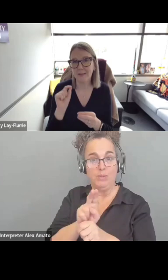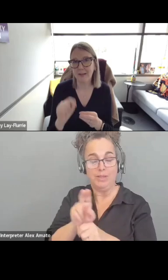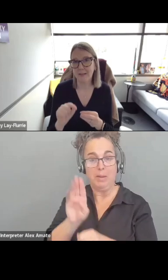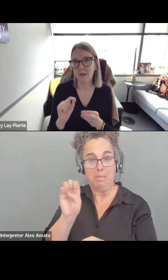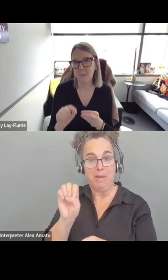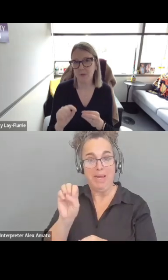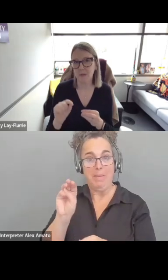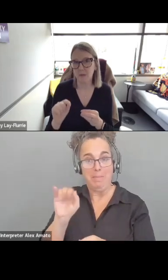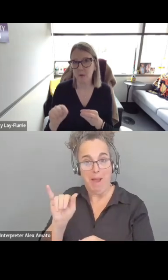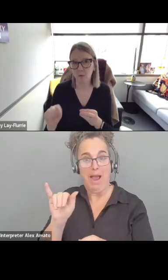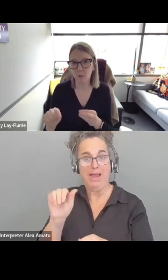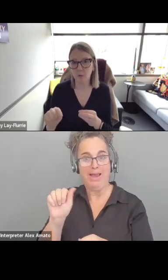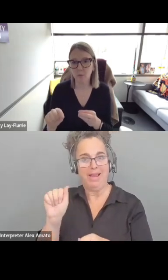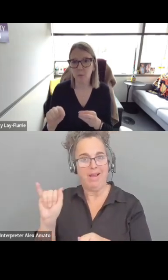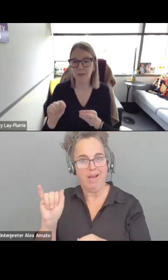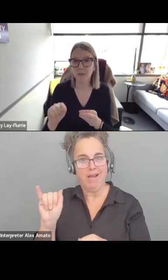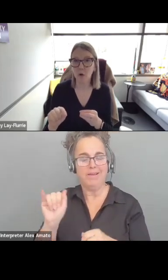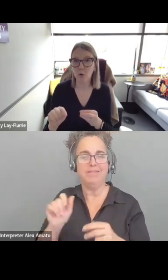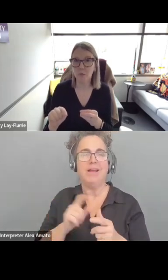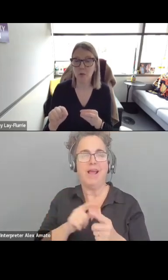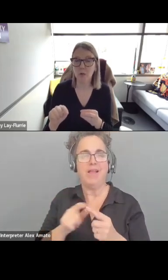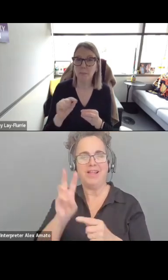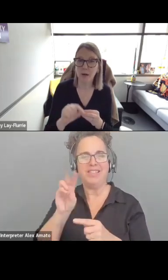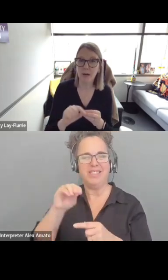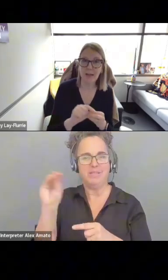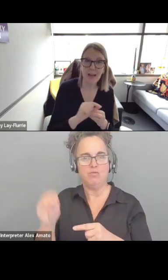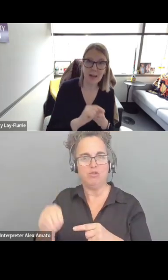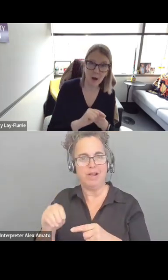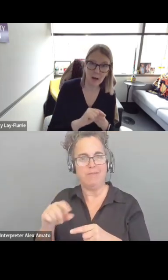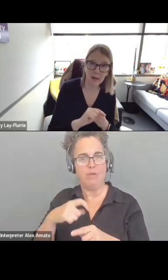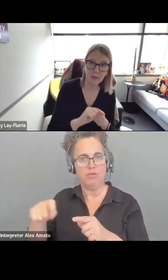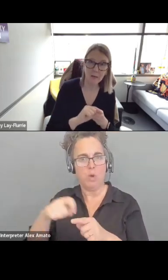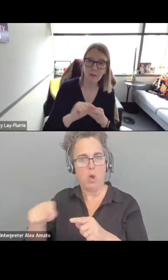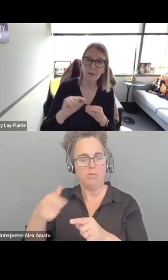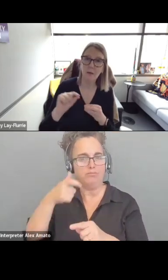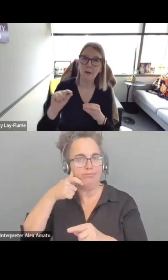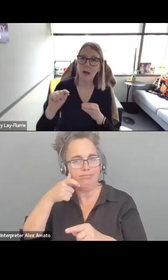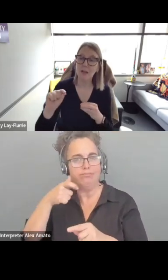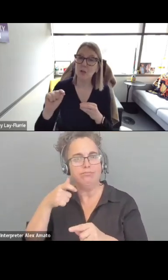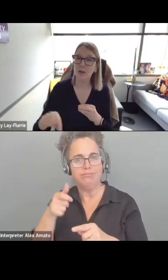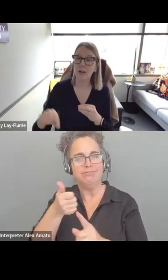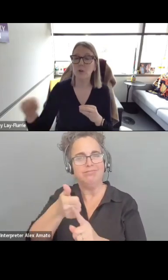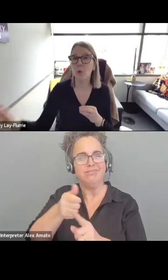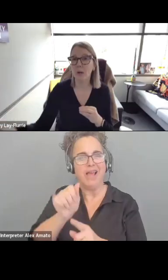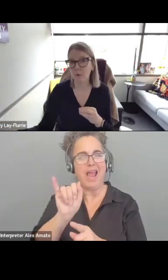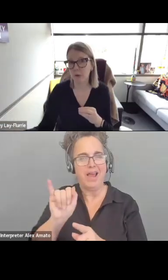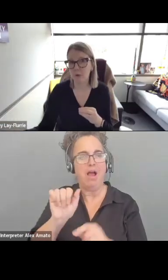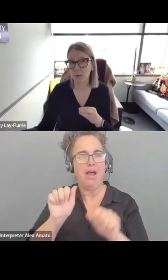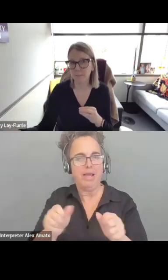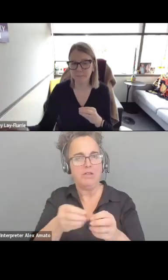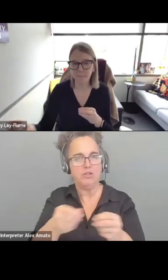and 60% of those calls will be solved by the AI and you don't have to wait for a human.